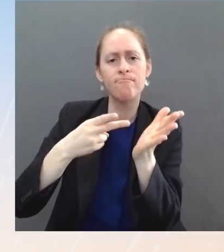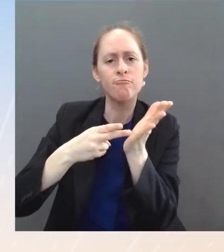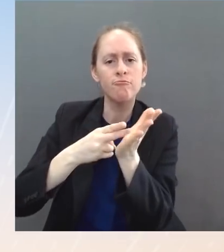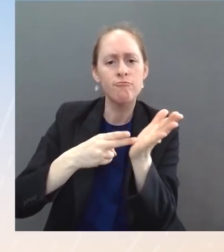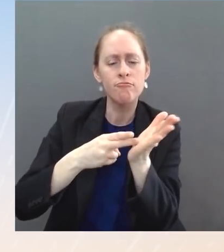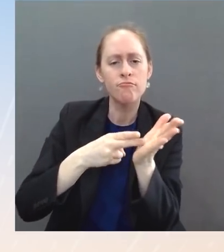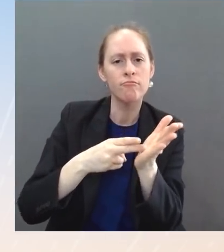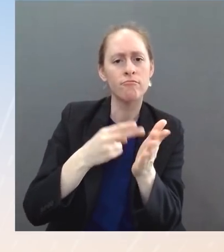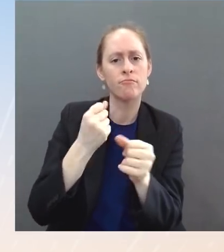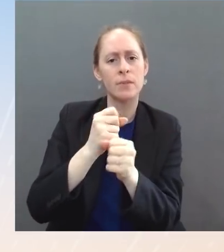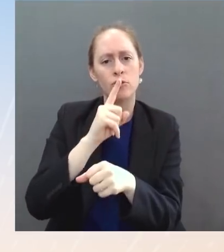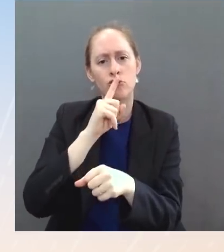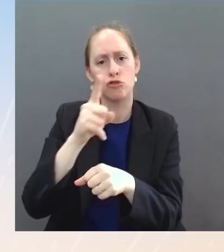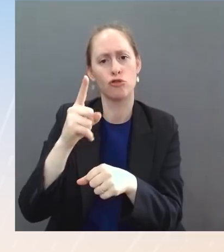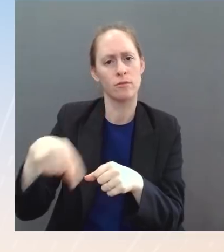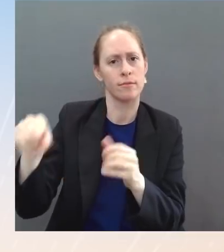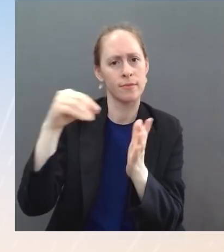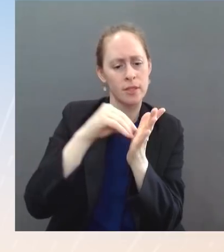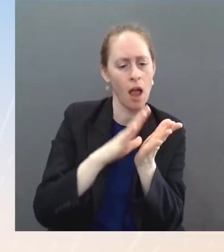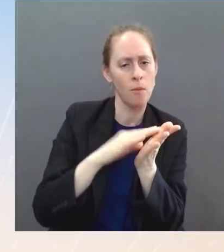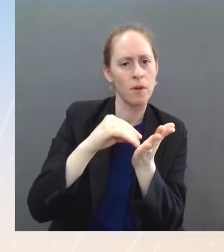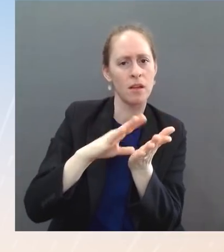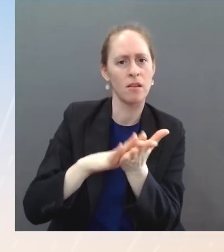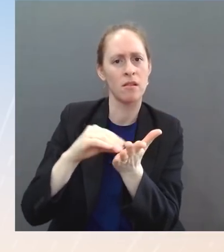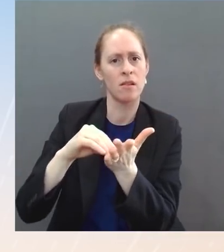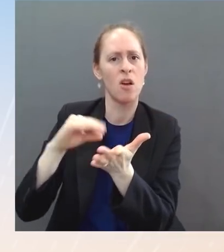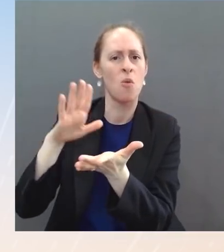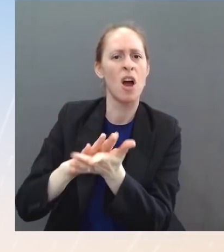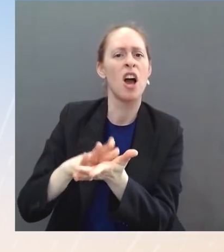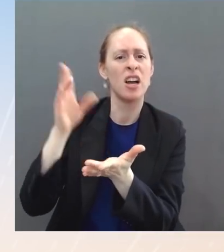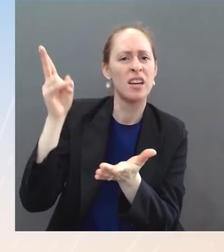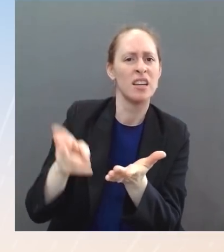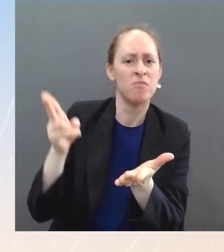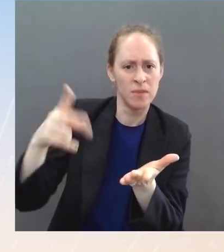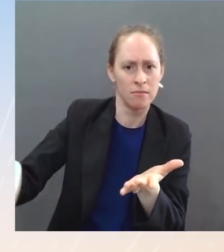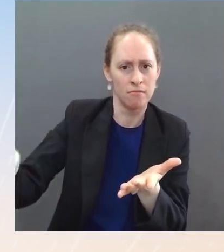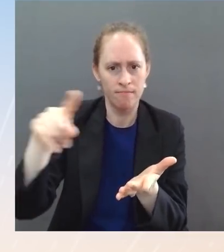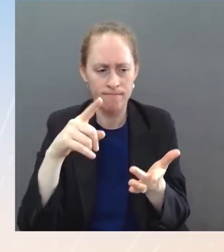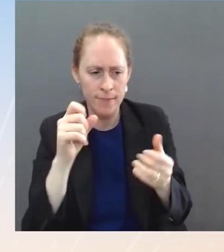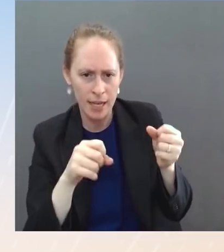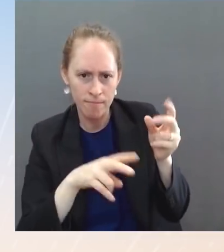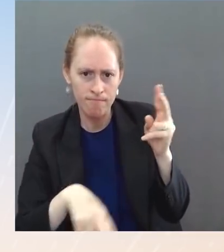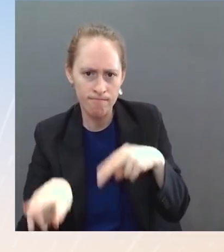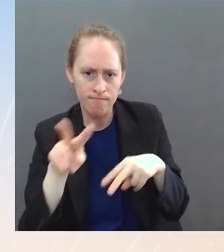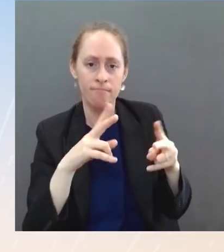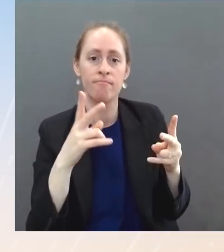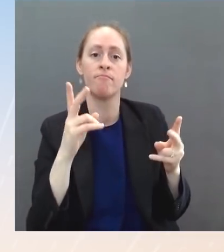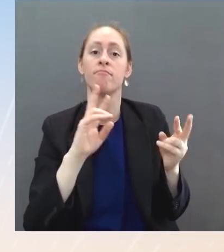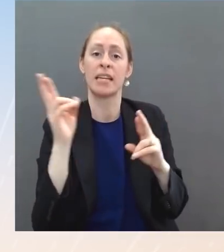that allows us to help build very strong dossiers of evidence for war crimes prosecutions.